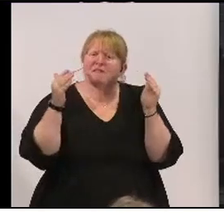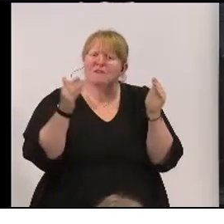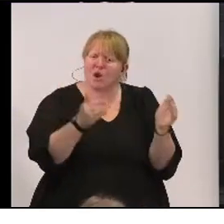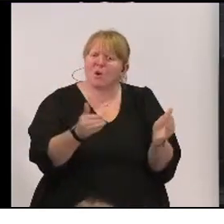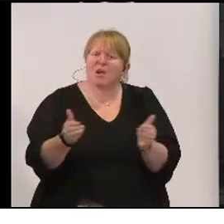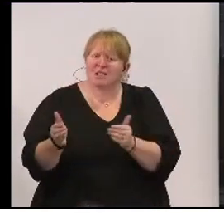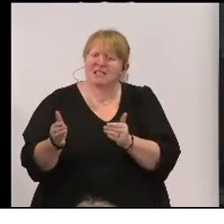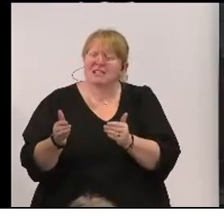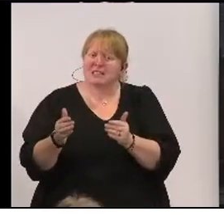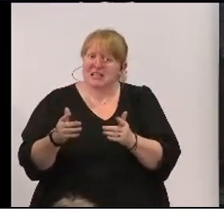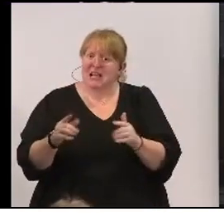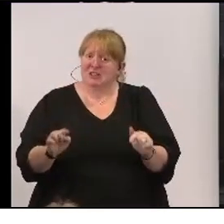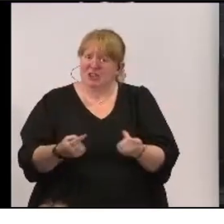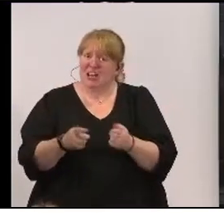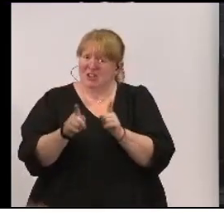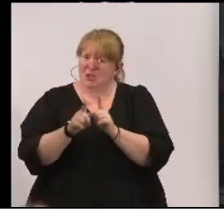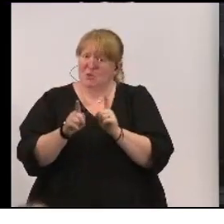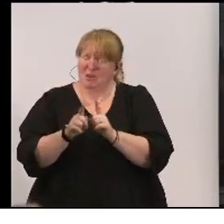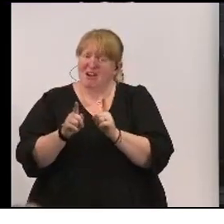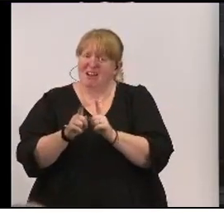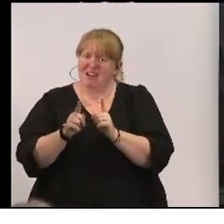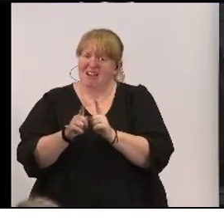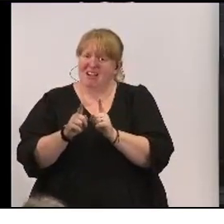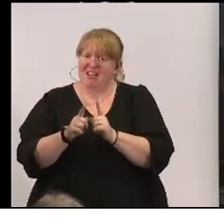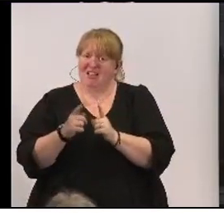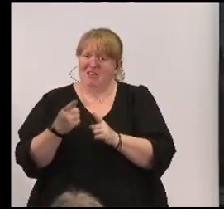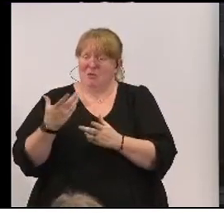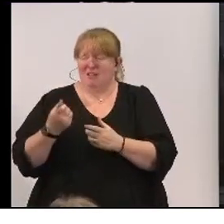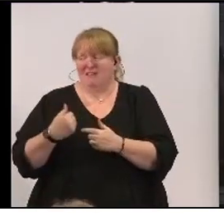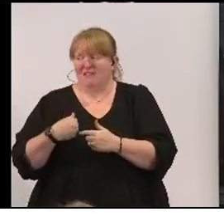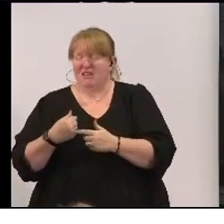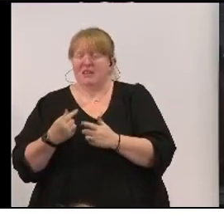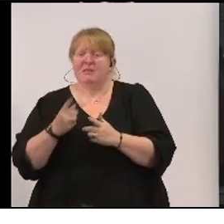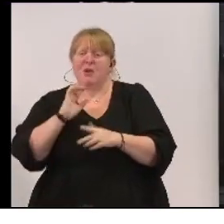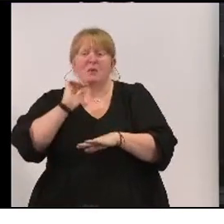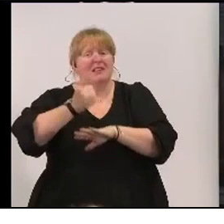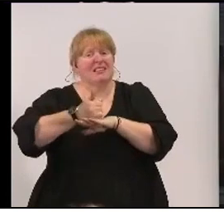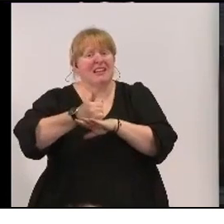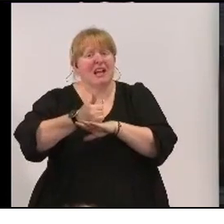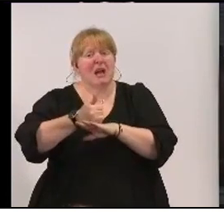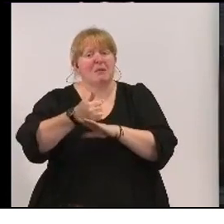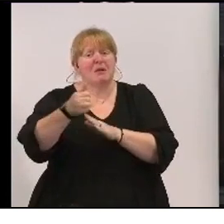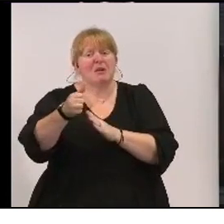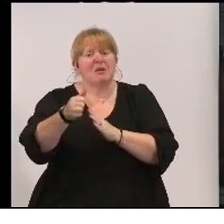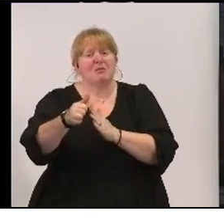and some of the big challenges that we've got. We've set up a programme which I'm leading.